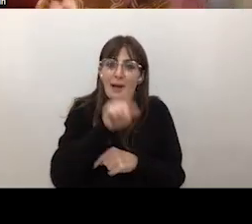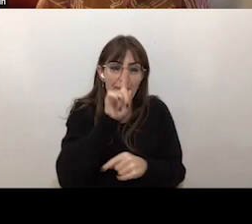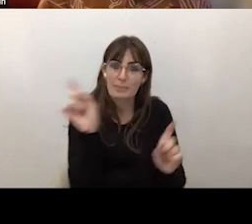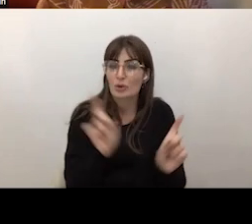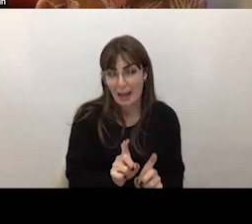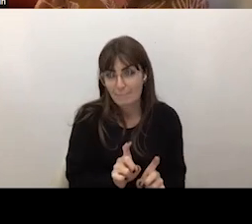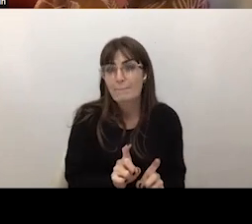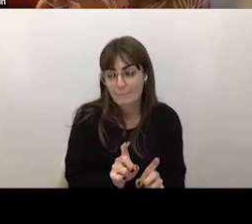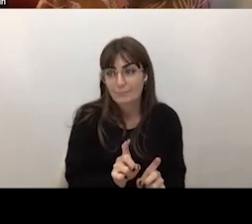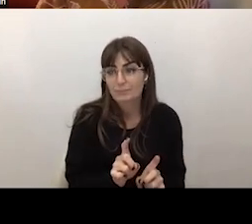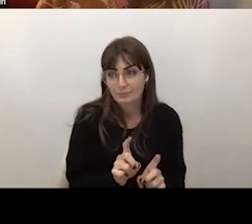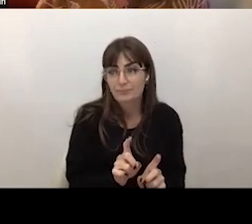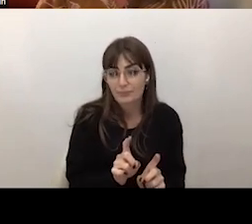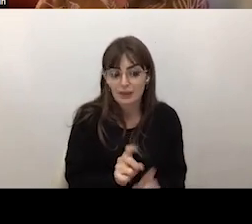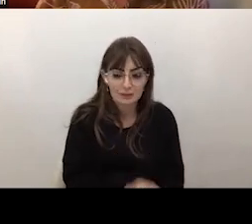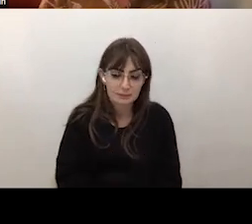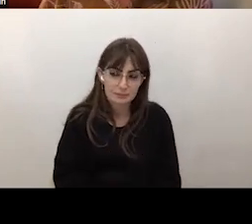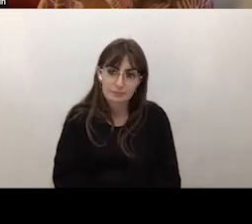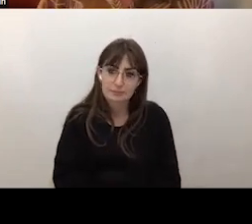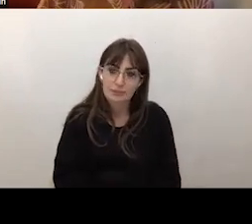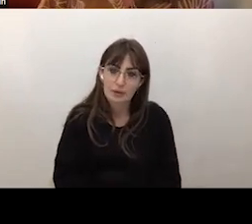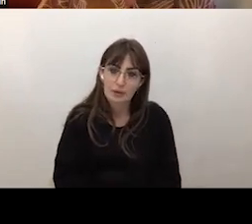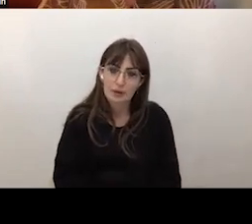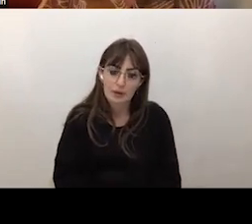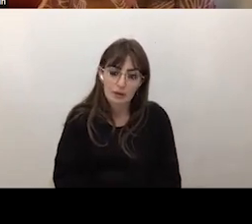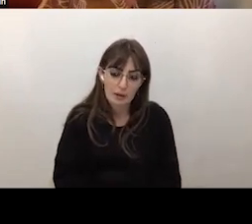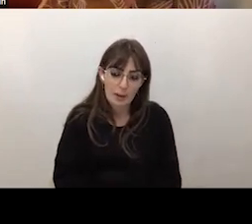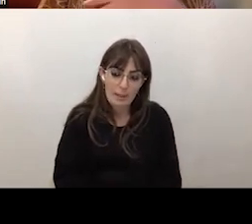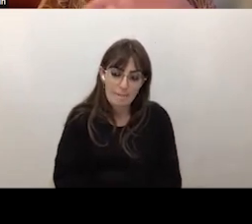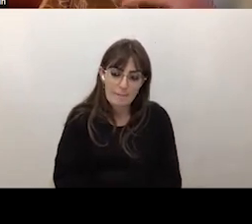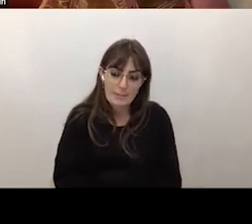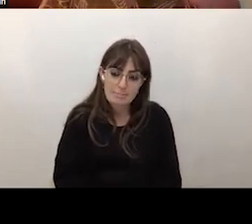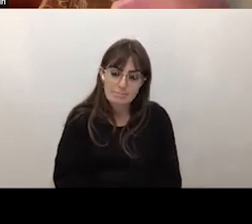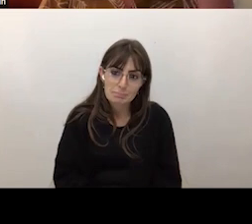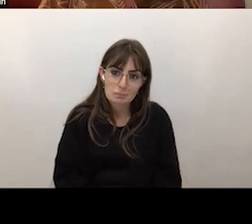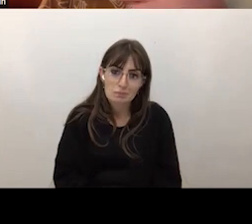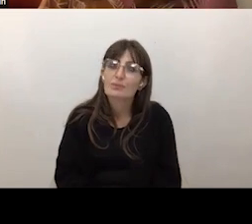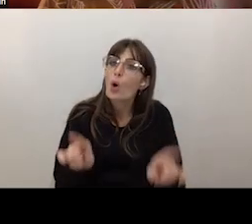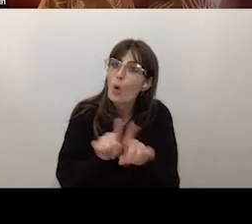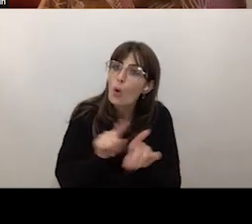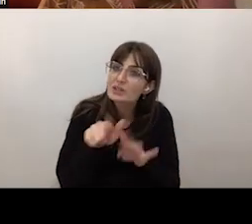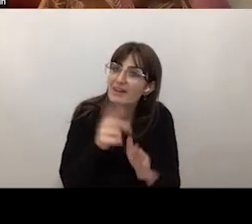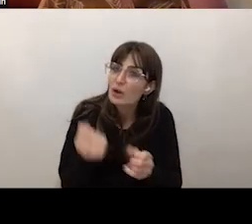have been, you have been speaking to. If you are having some kind of event chicken,